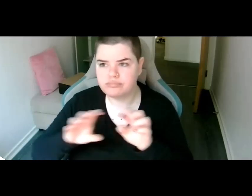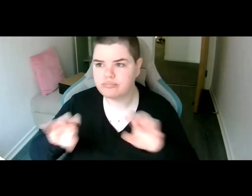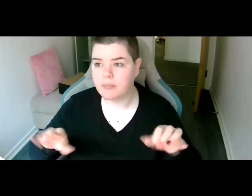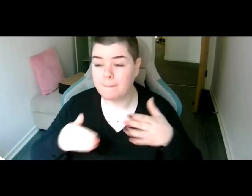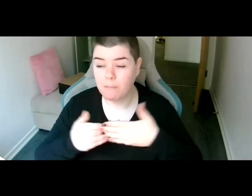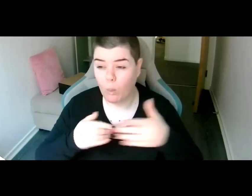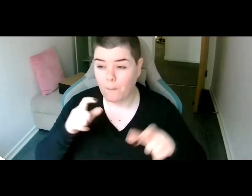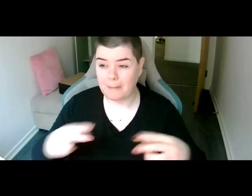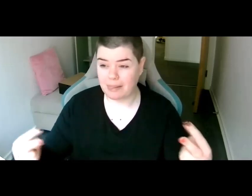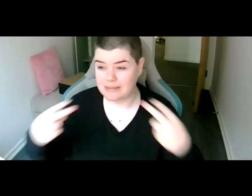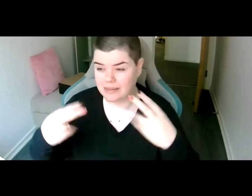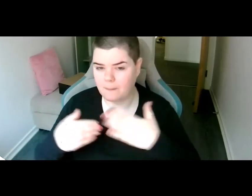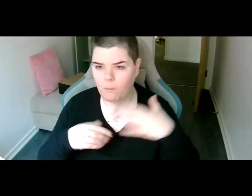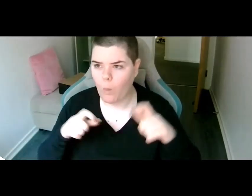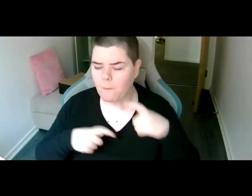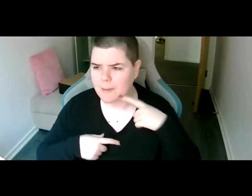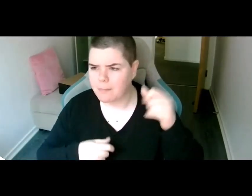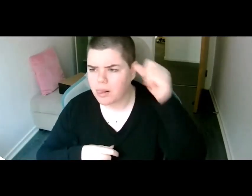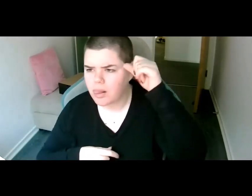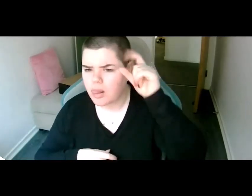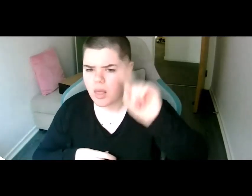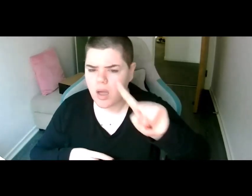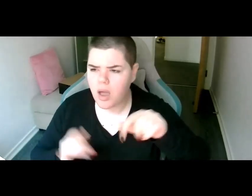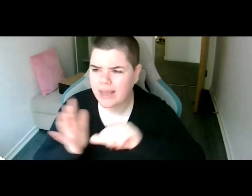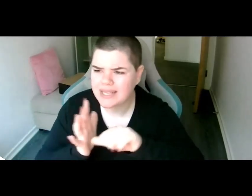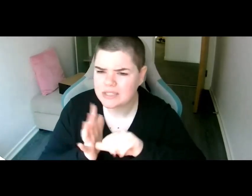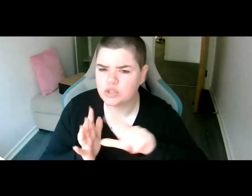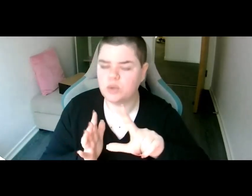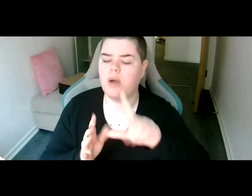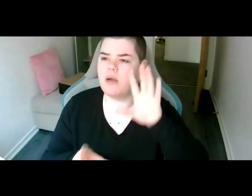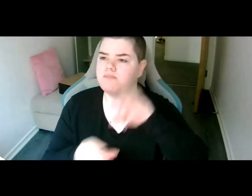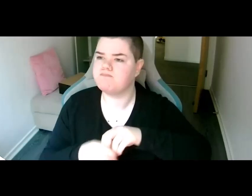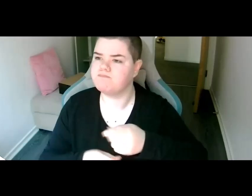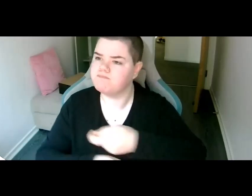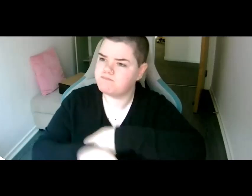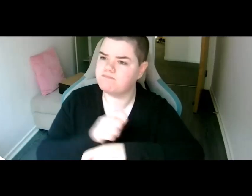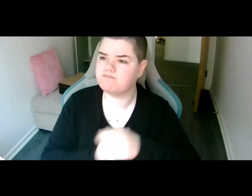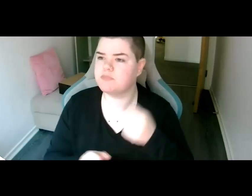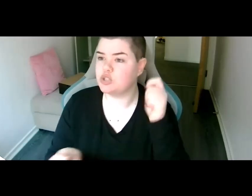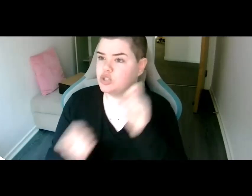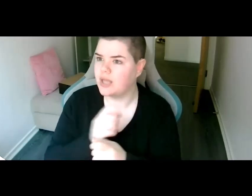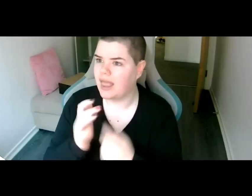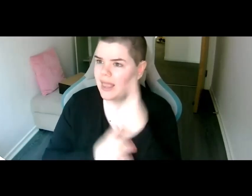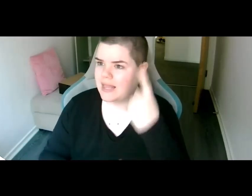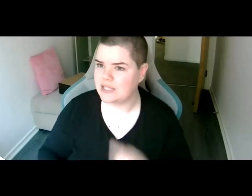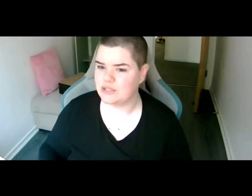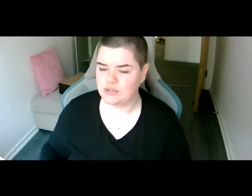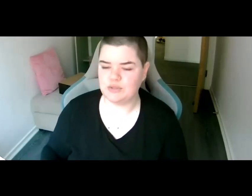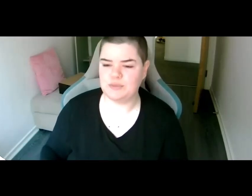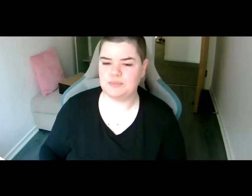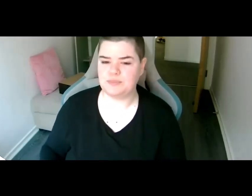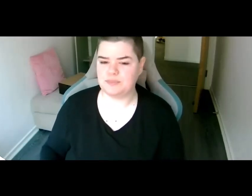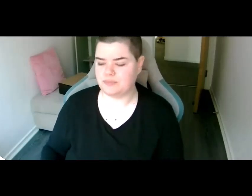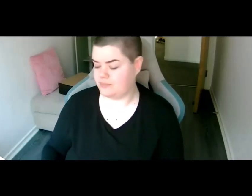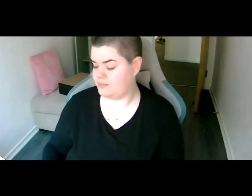the more people that see it and view it, the more people then become aware of the issues that deaf people face and get involved in that campaign for